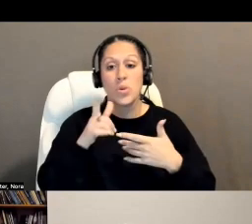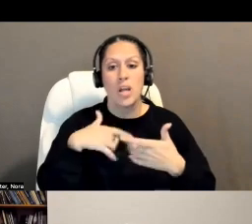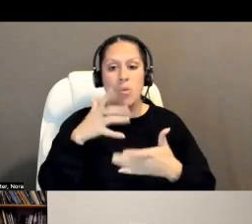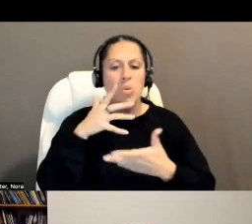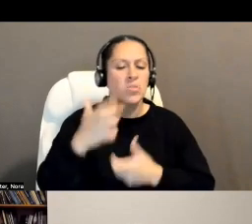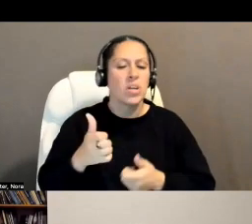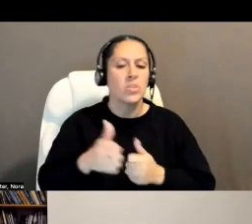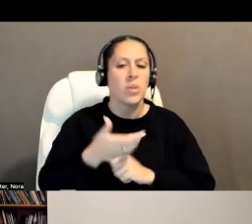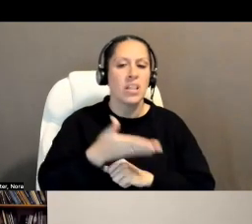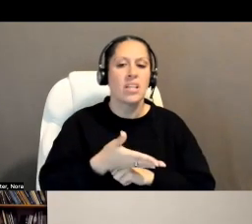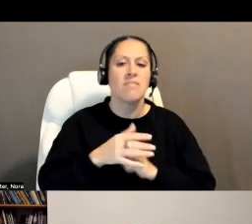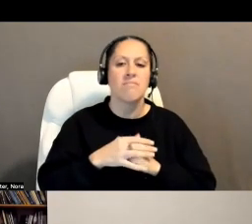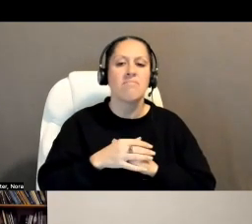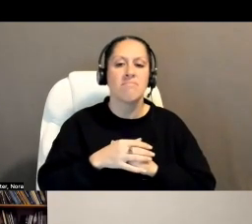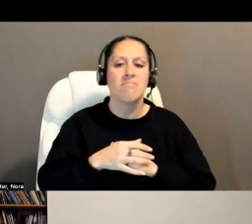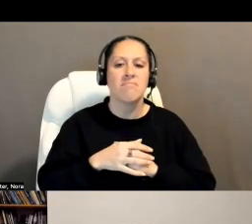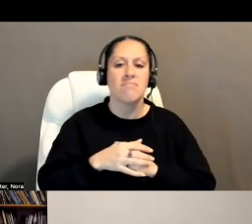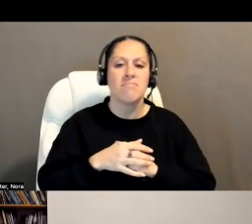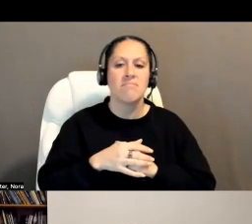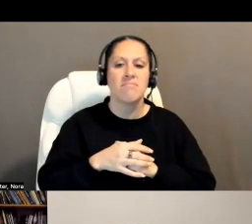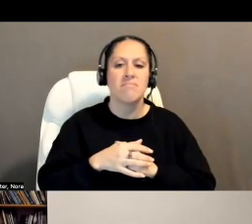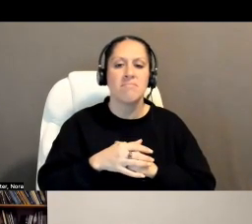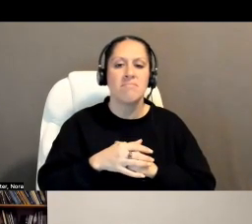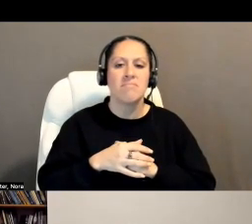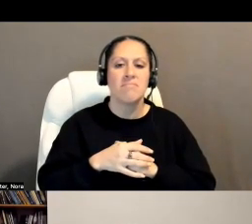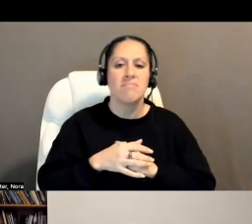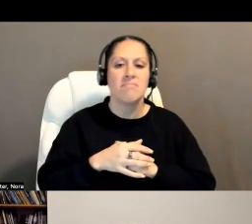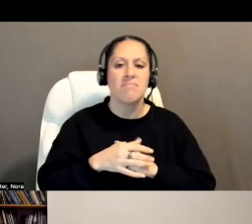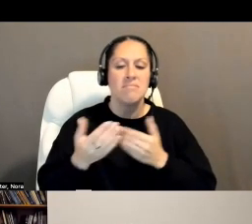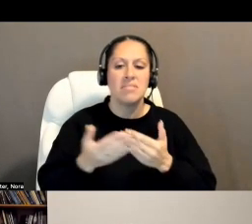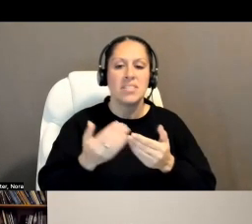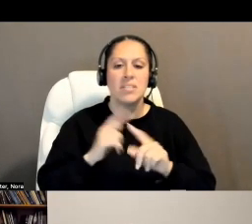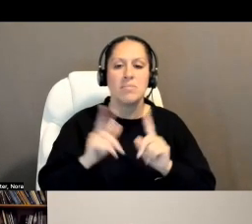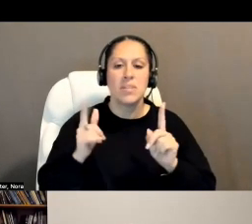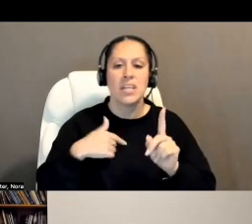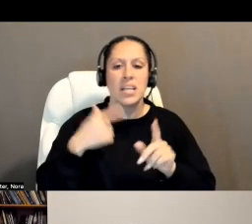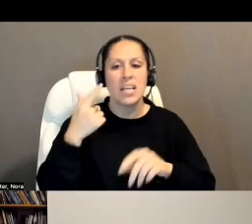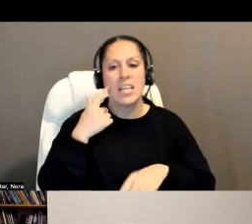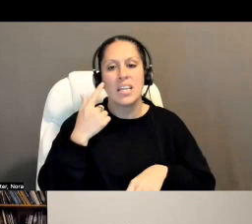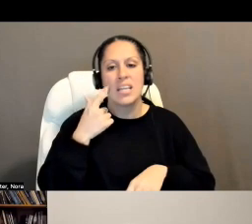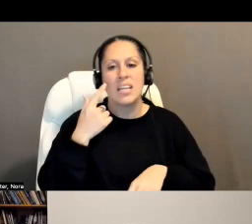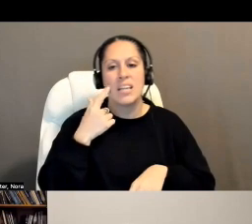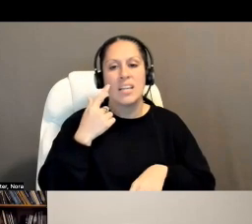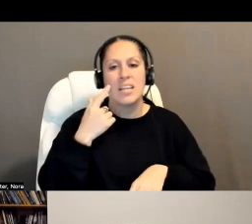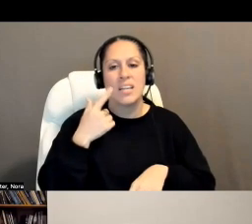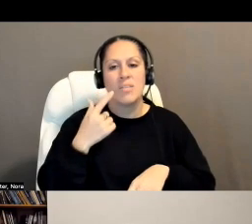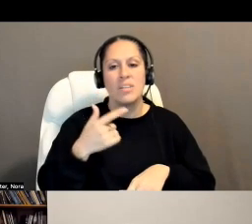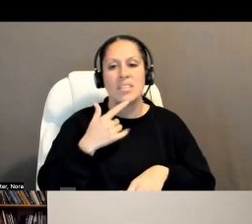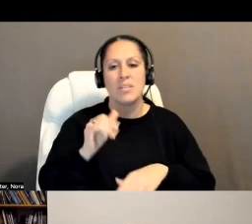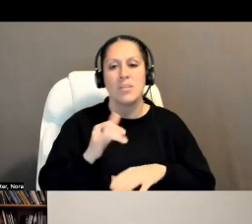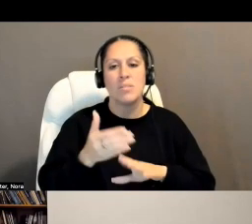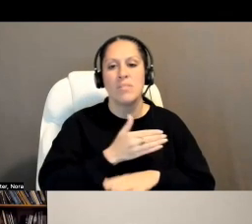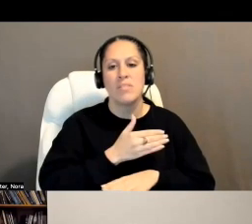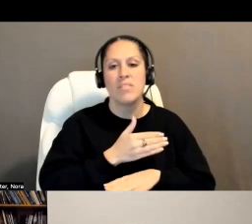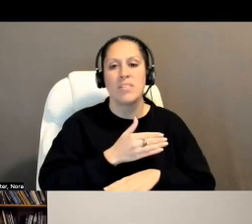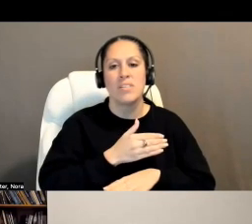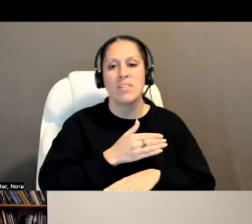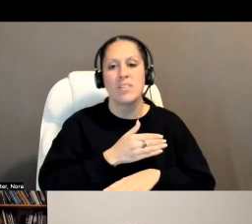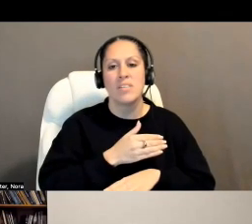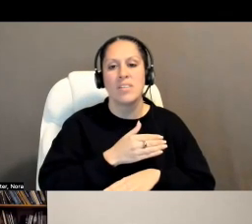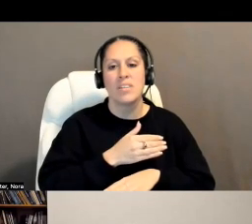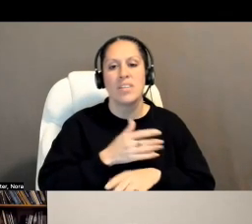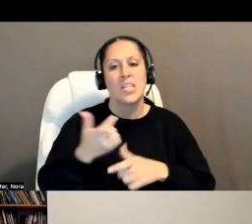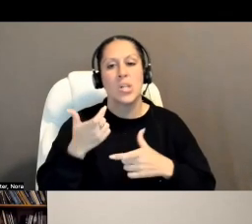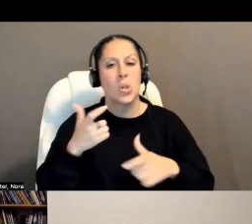with that, um, easily. But I think-- it's like I was saying before, it's largely for people